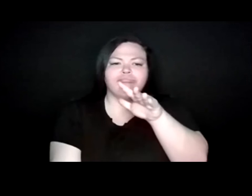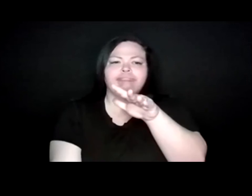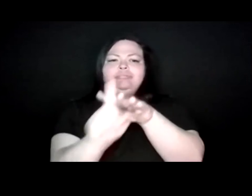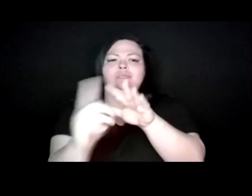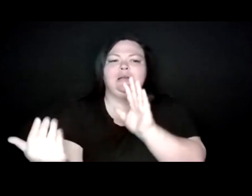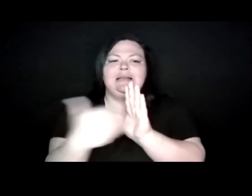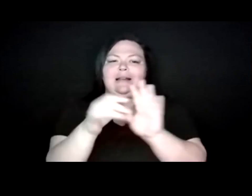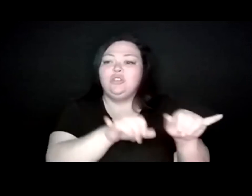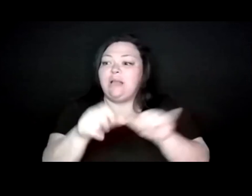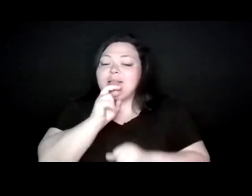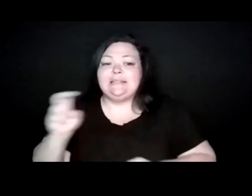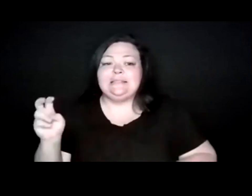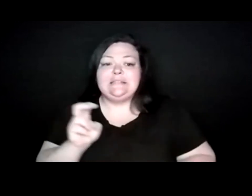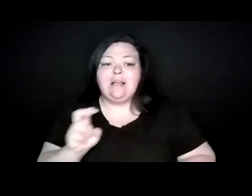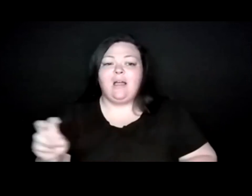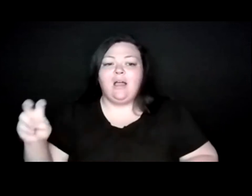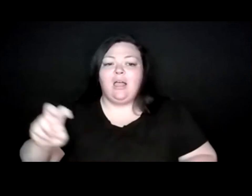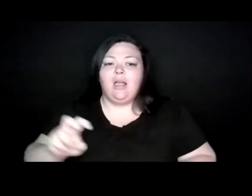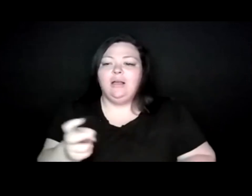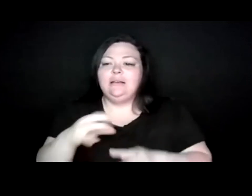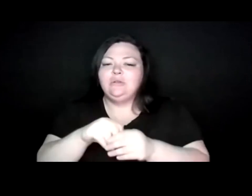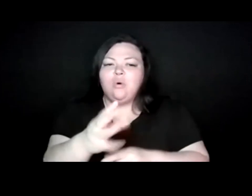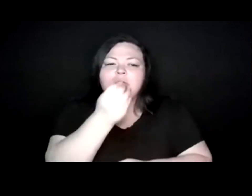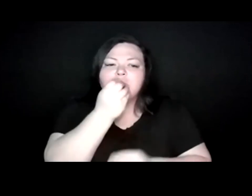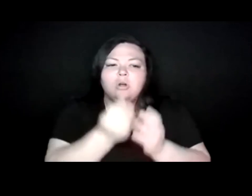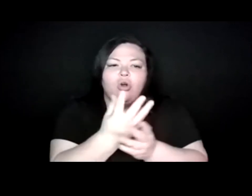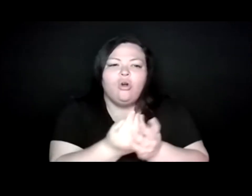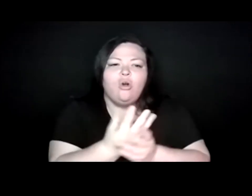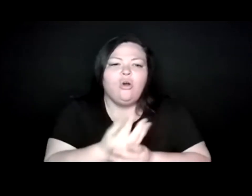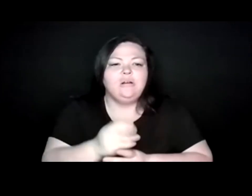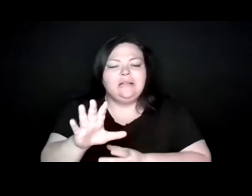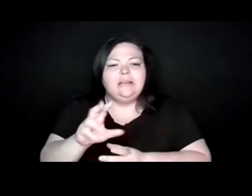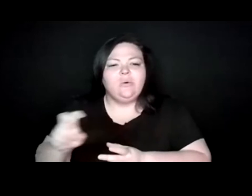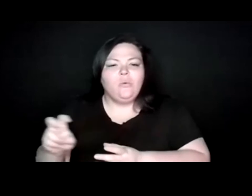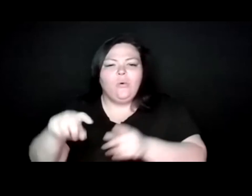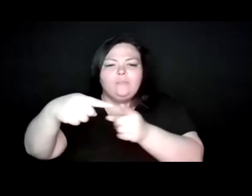like the snake that slithers into your garden­/ its trapezoidal kirigami cuts in plastic skin/